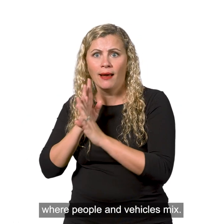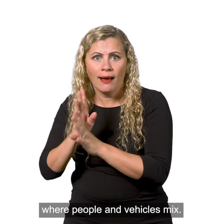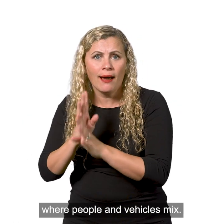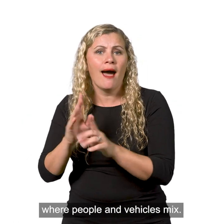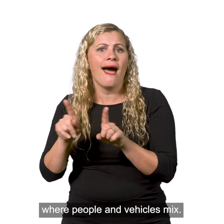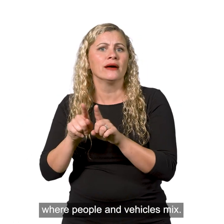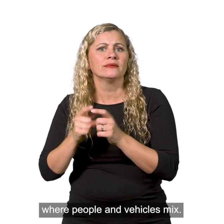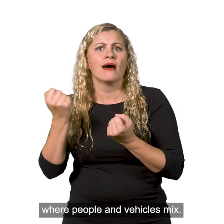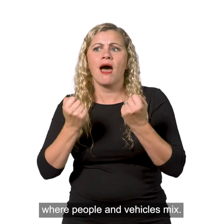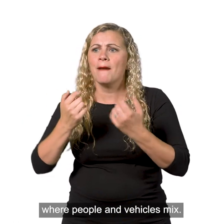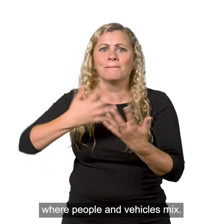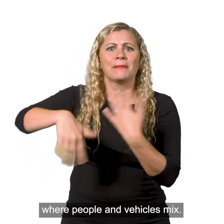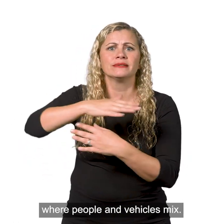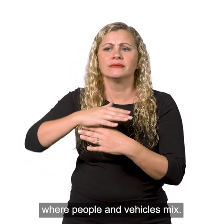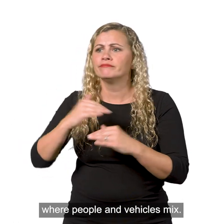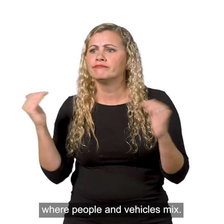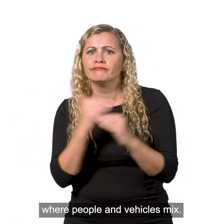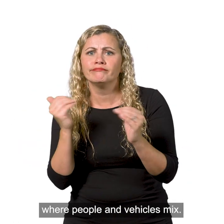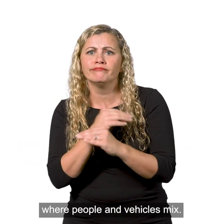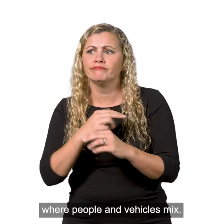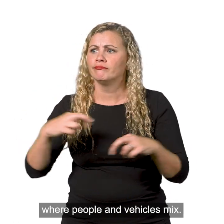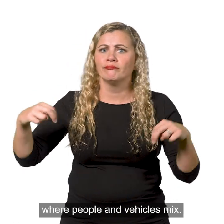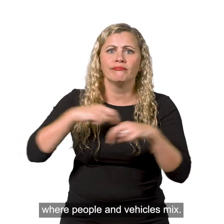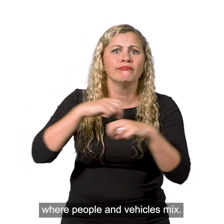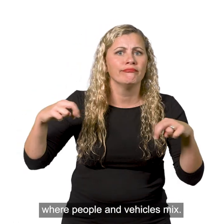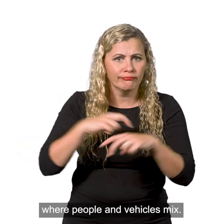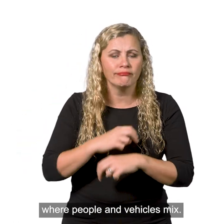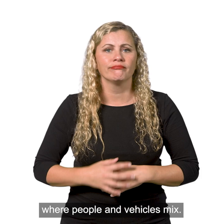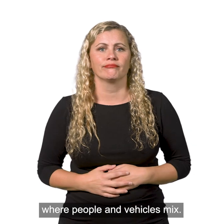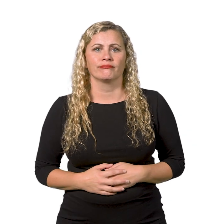where people and vehicles mix.